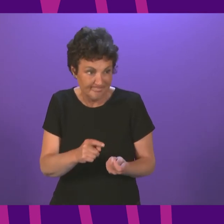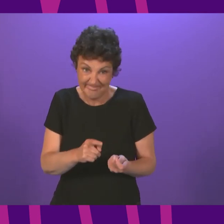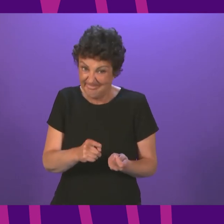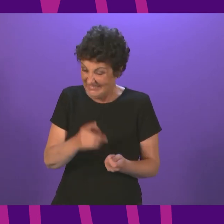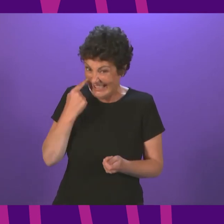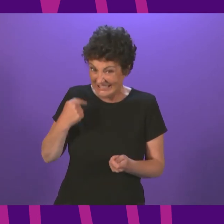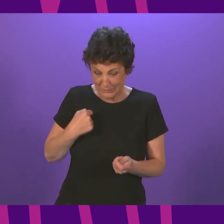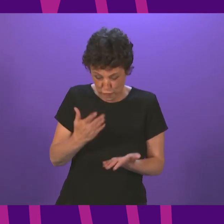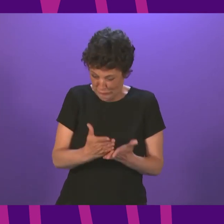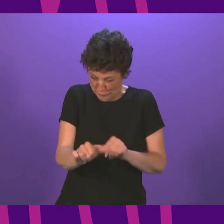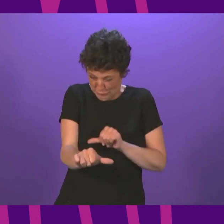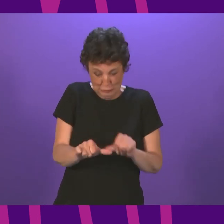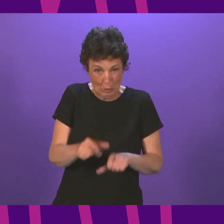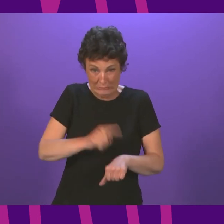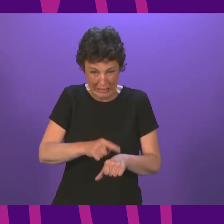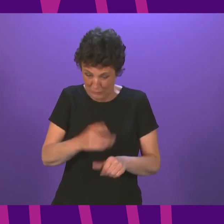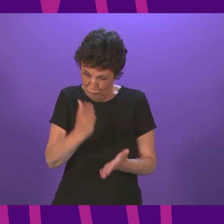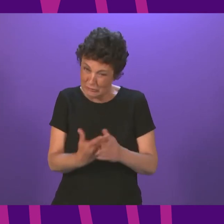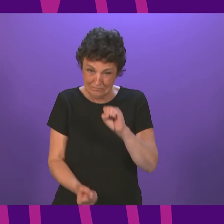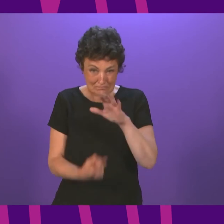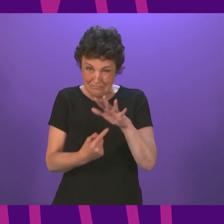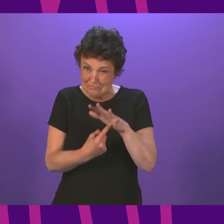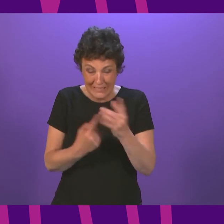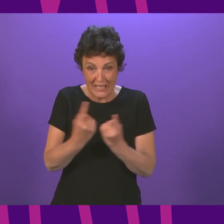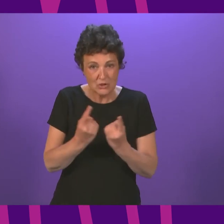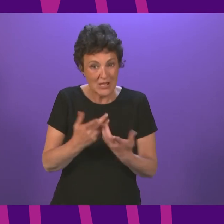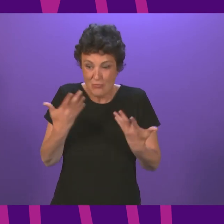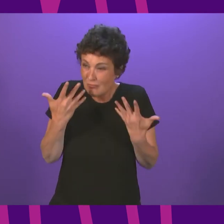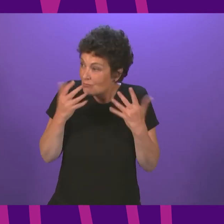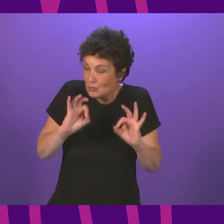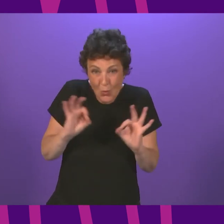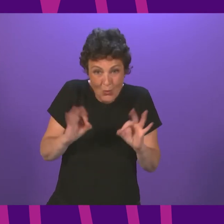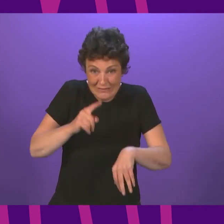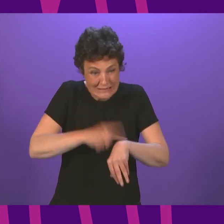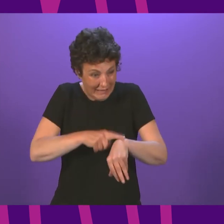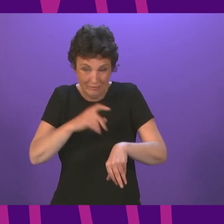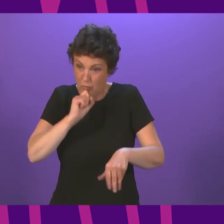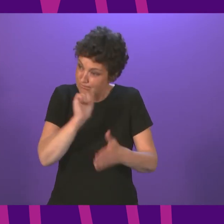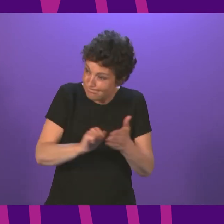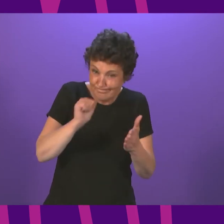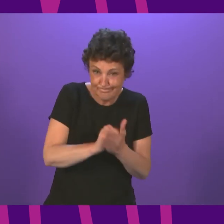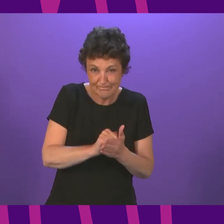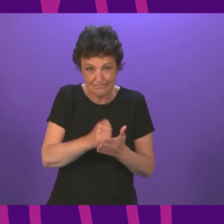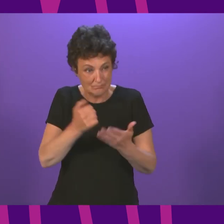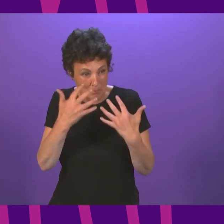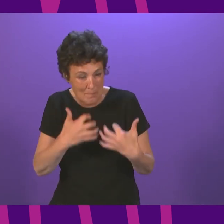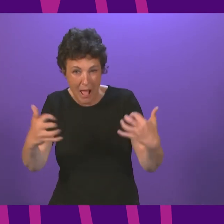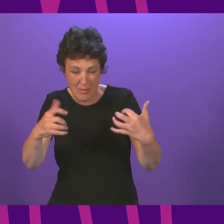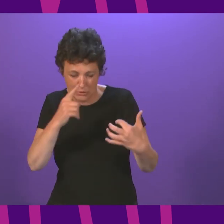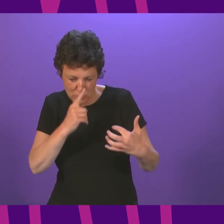in the course of three days without detailed scrutiny and consultation. There would have